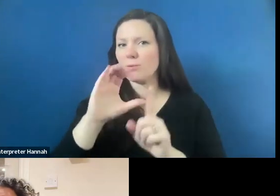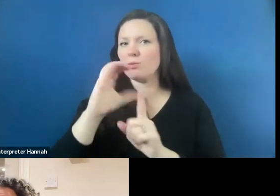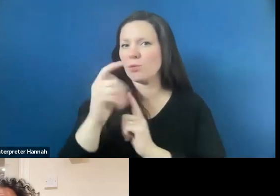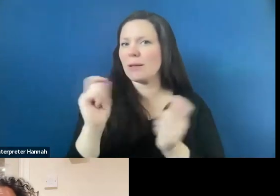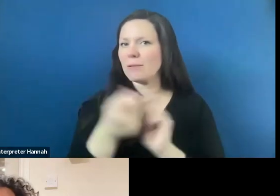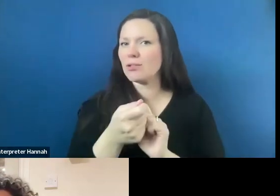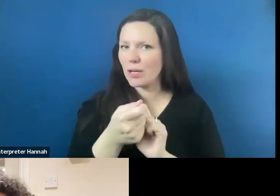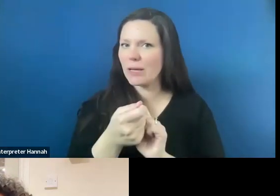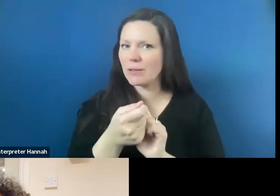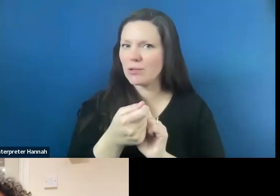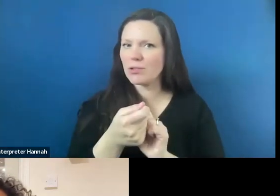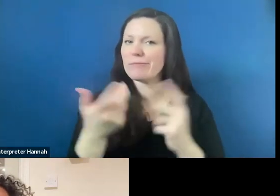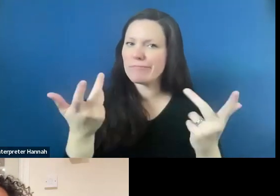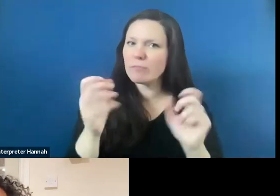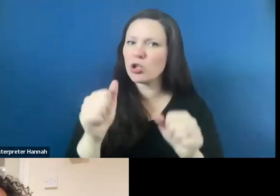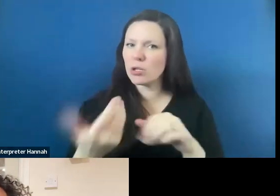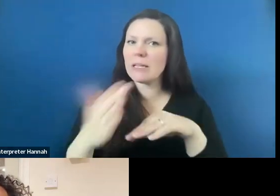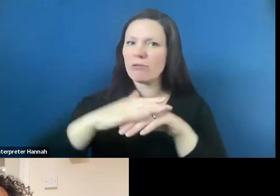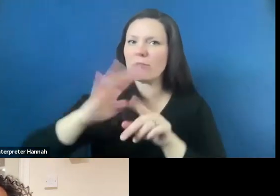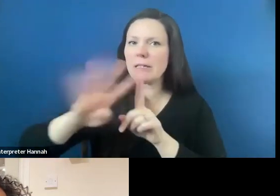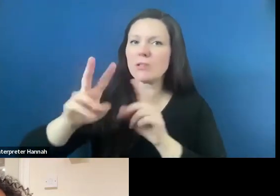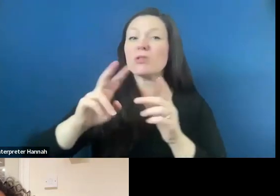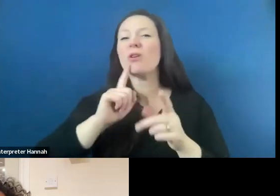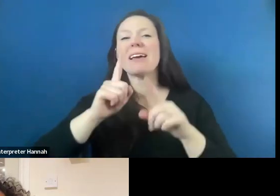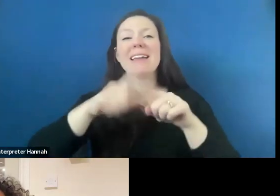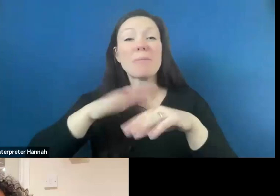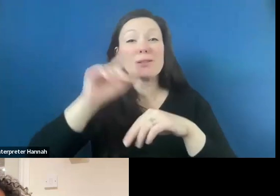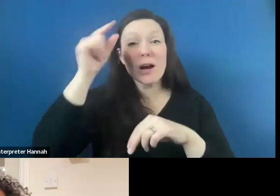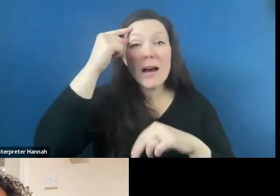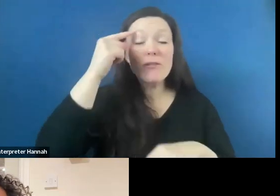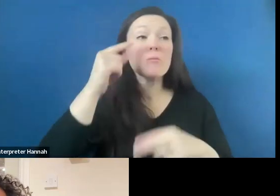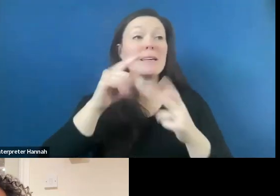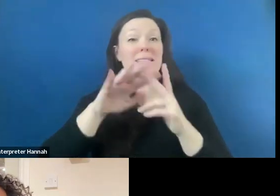on governmental capacity, aid, trade agreements, and diplomatic activity.